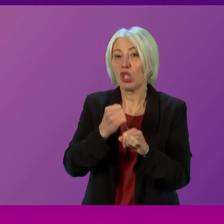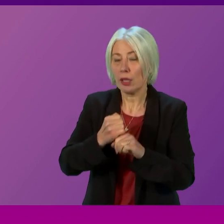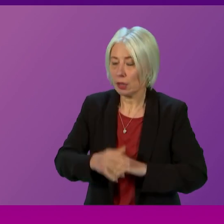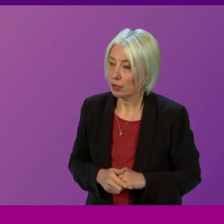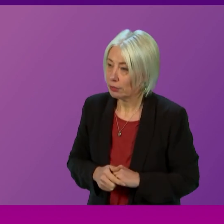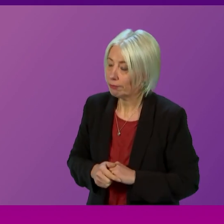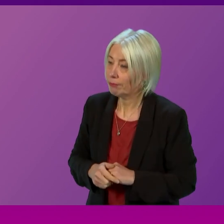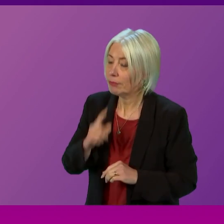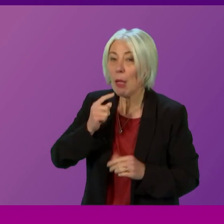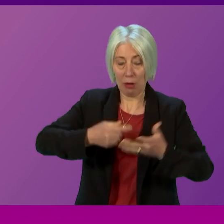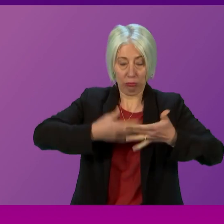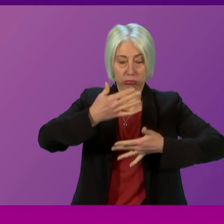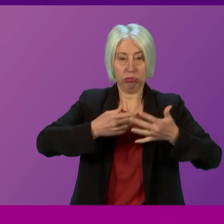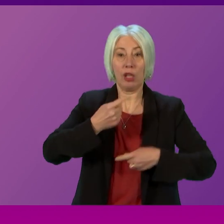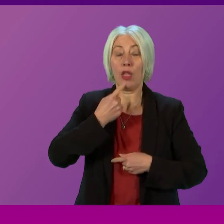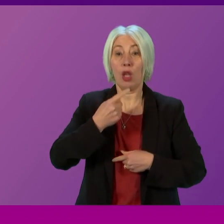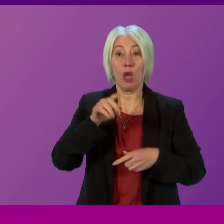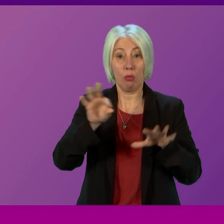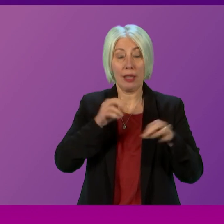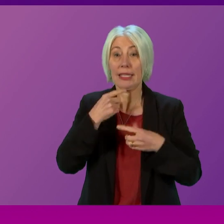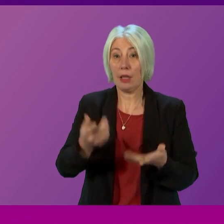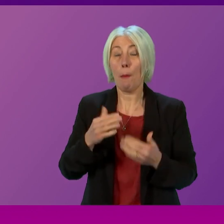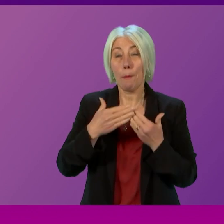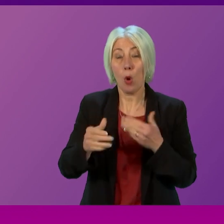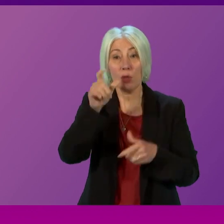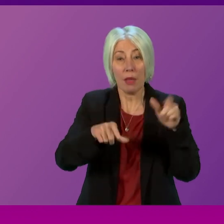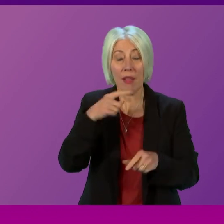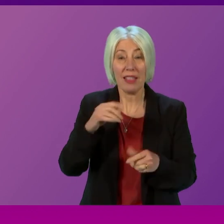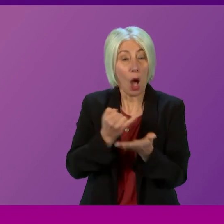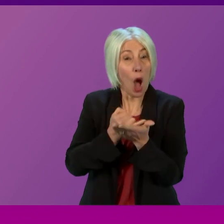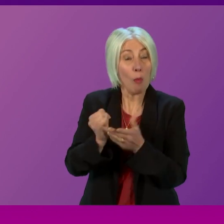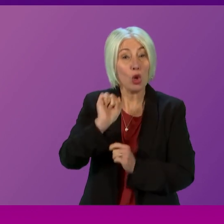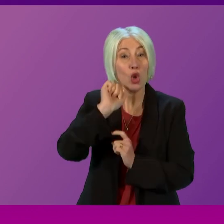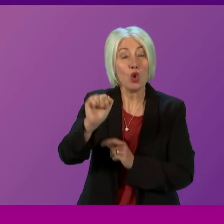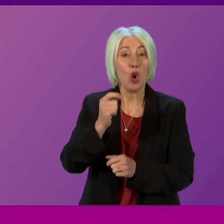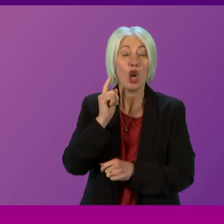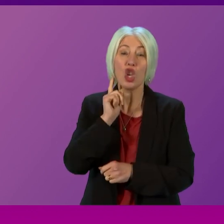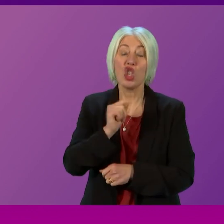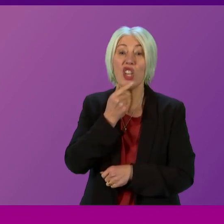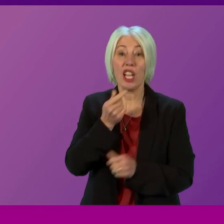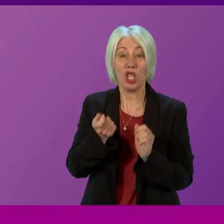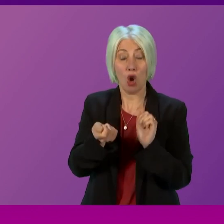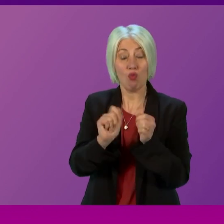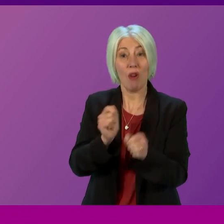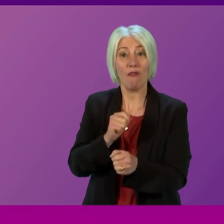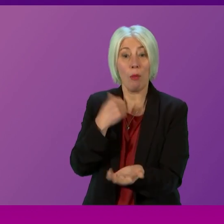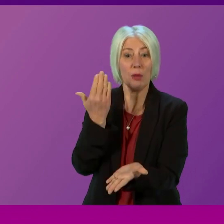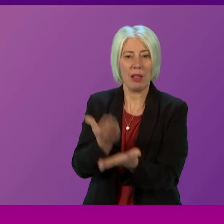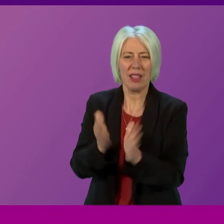A poll this morning revealed that the vast majority of Scots are opposed to your Gender Recognition Reform Bill— Speak through the chair, please.